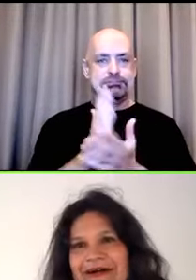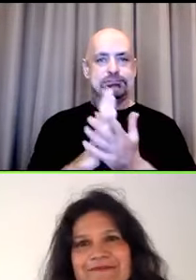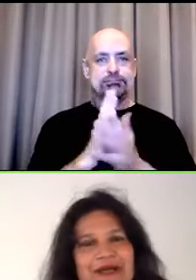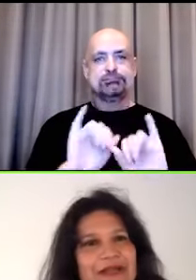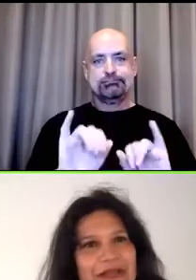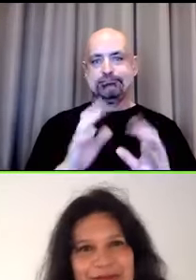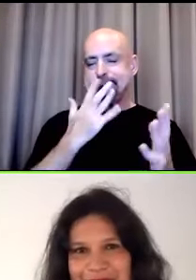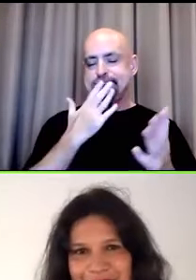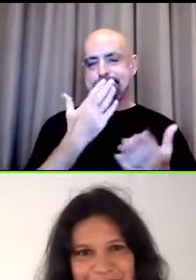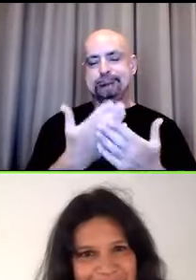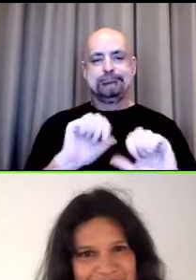extending human thinking